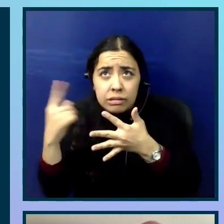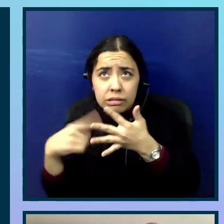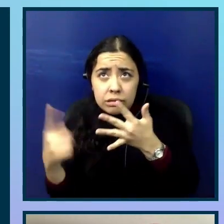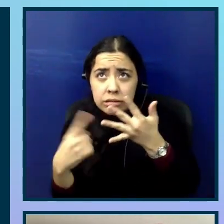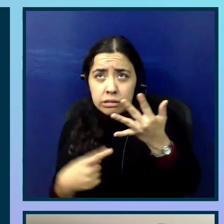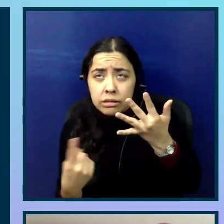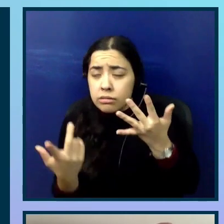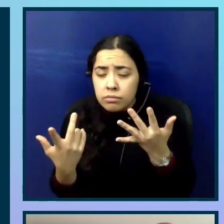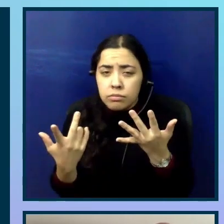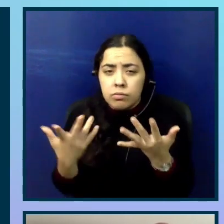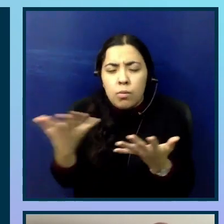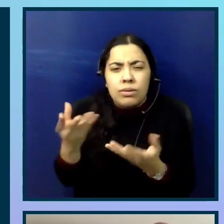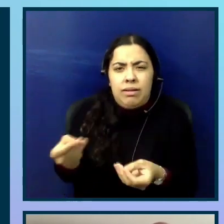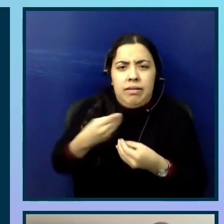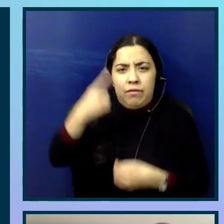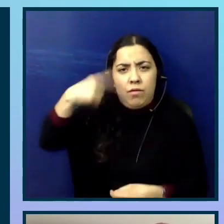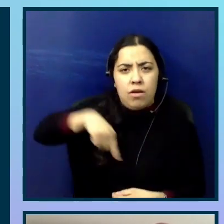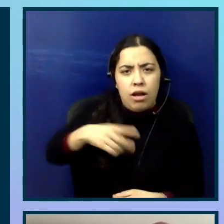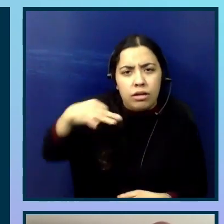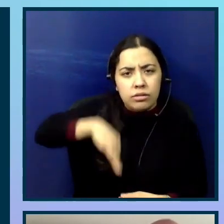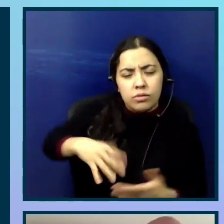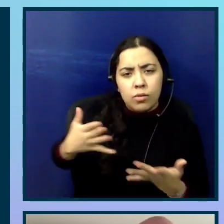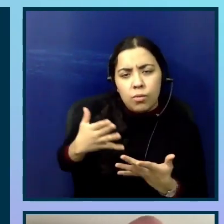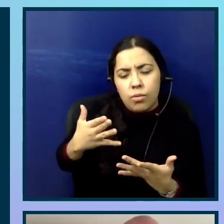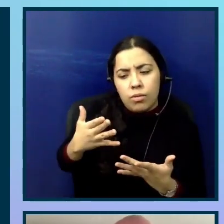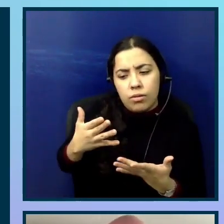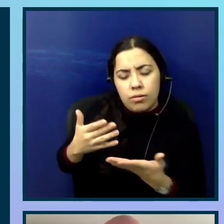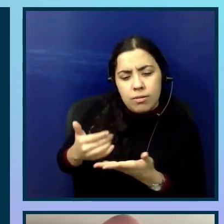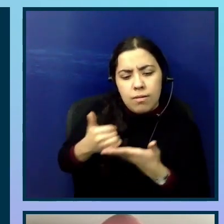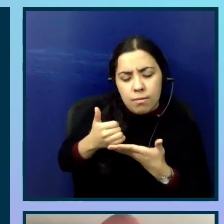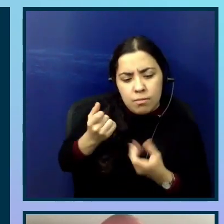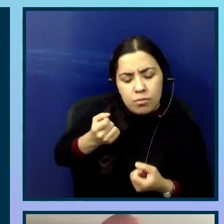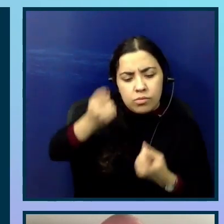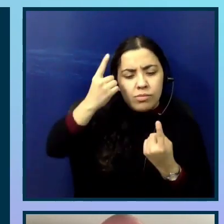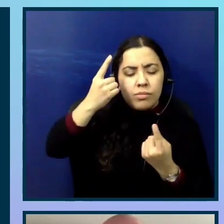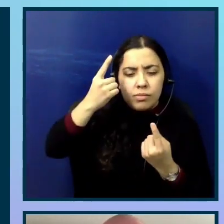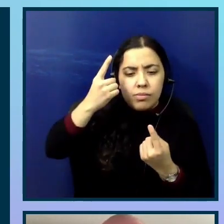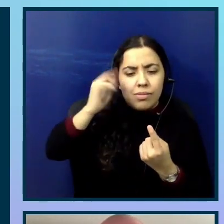by understanding sort of inclusive design data in this way.